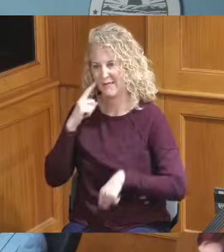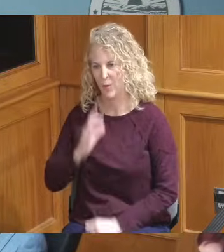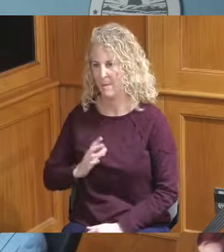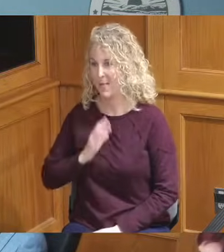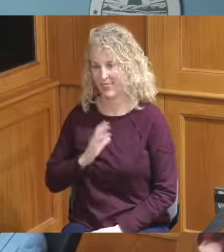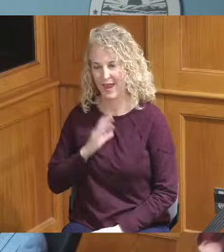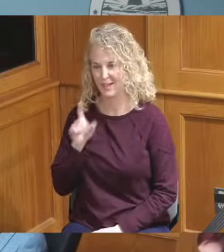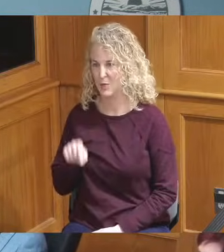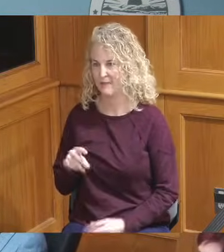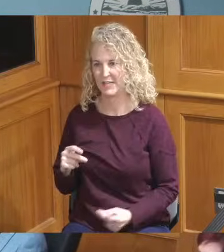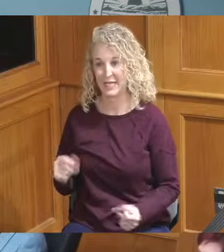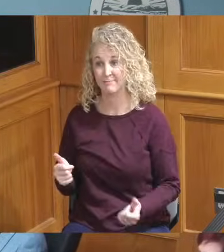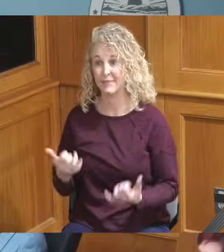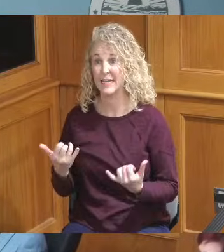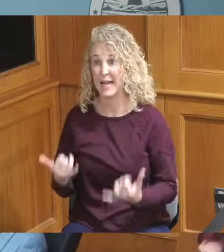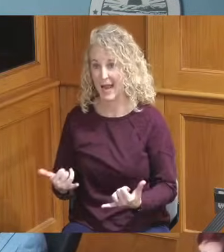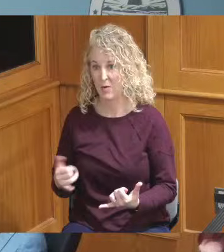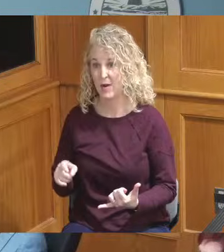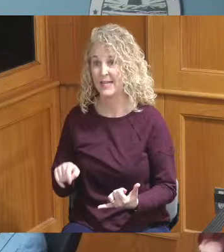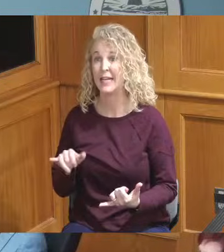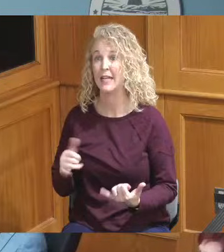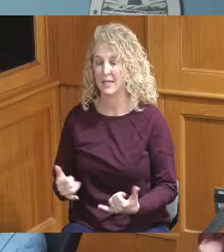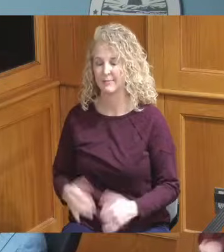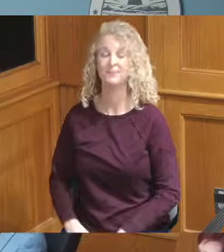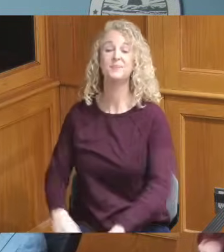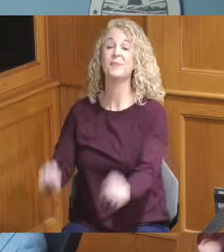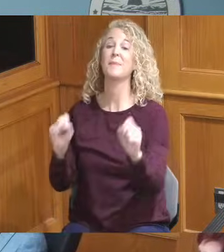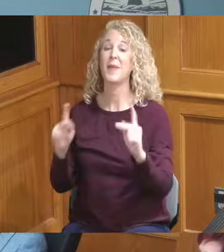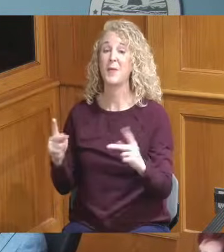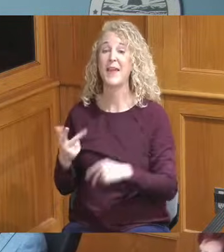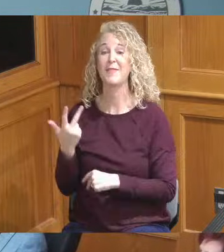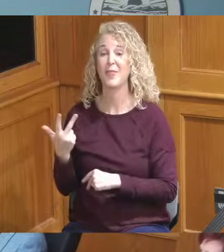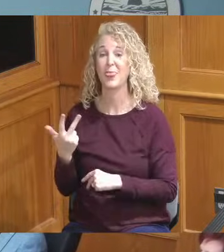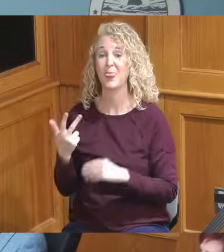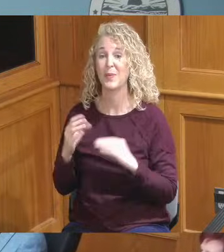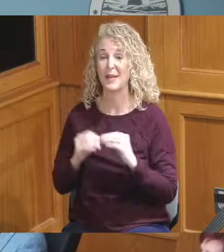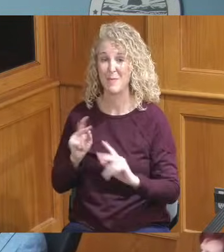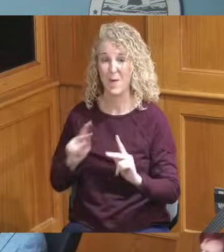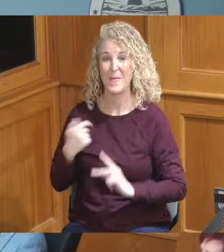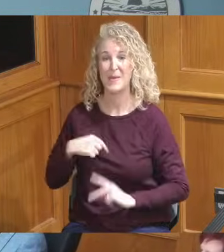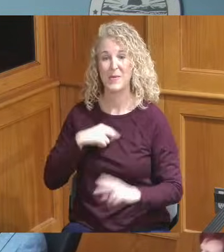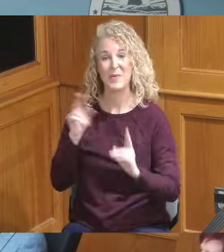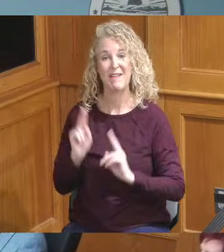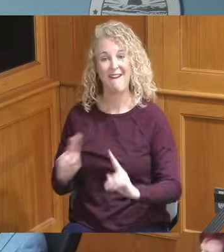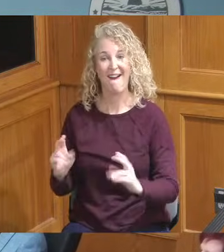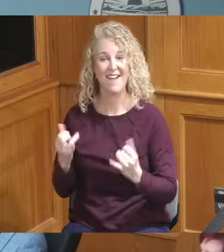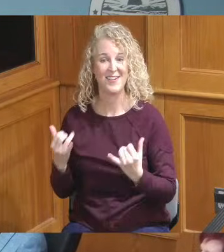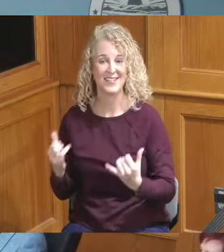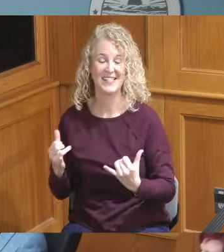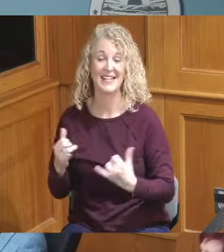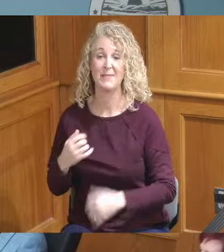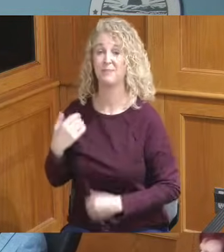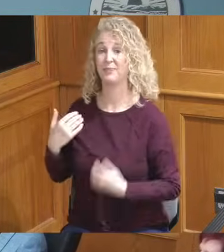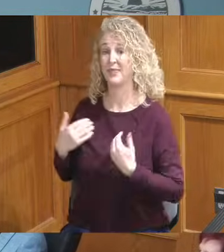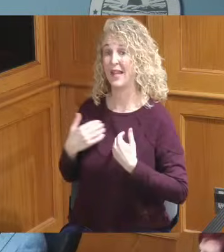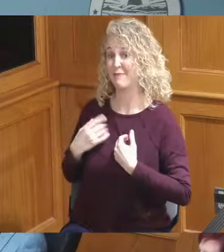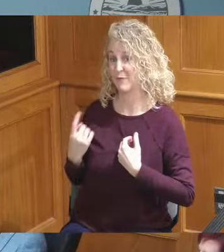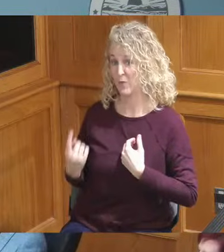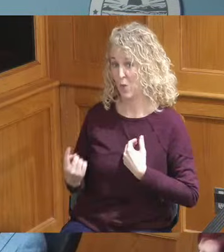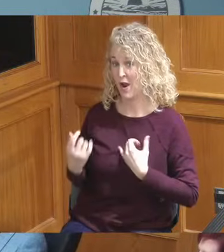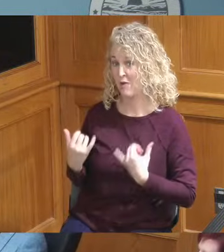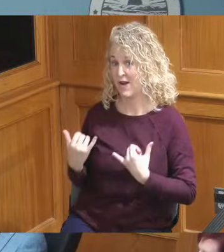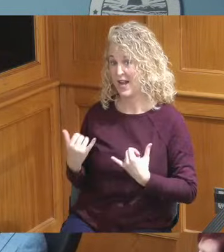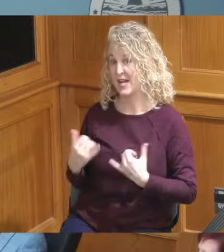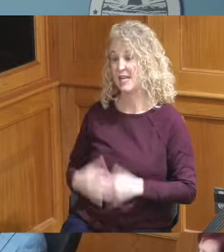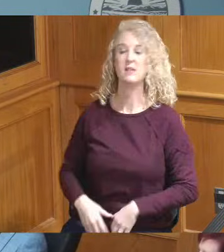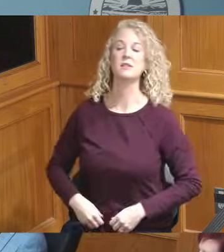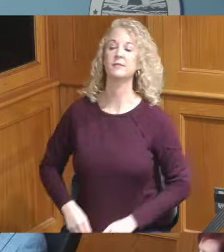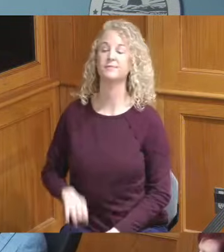Okay, we have three more honorees and I have one that I'd like to get started on. Mr. Johnson,